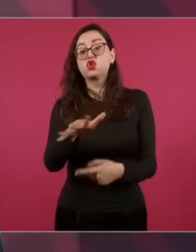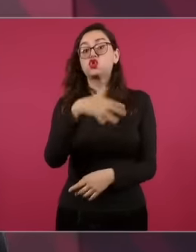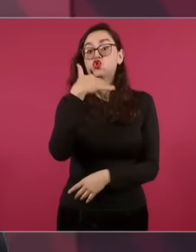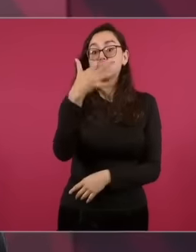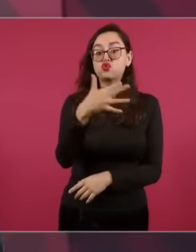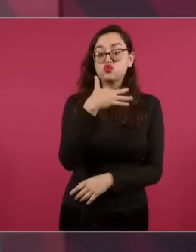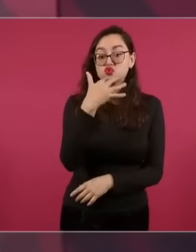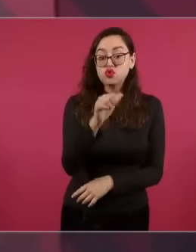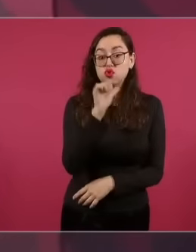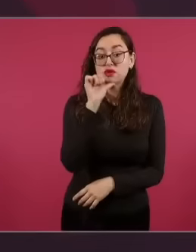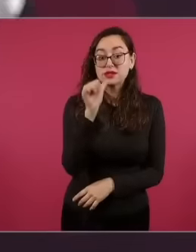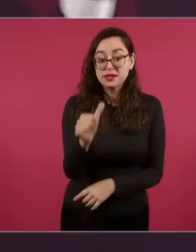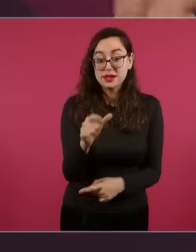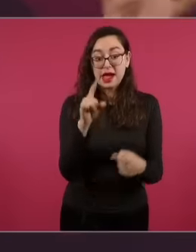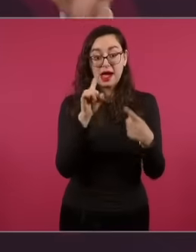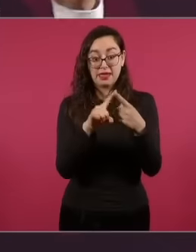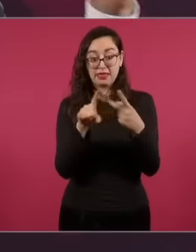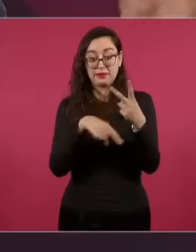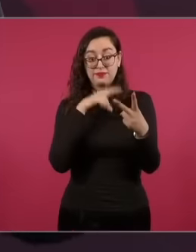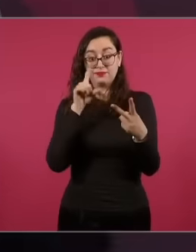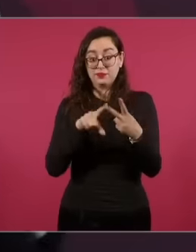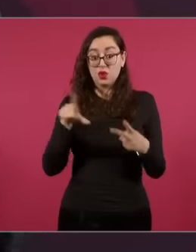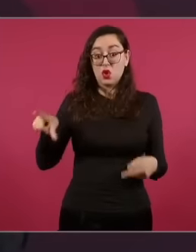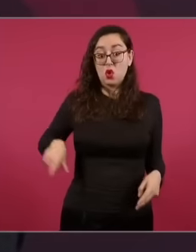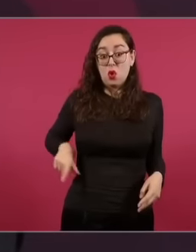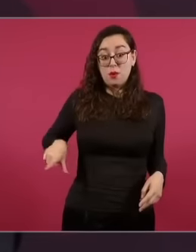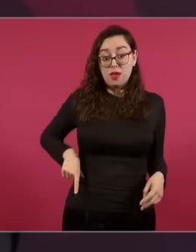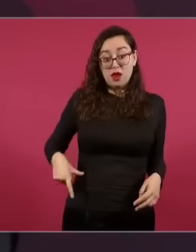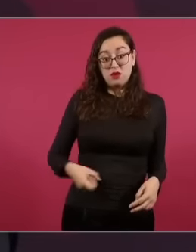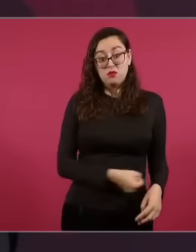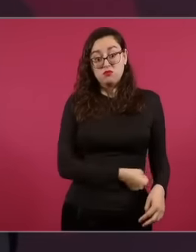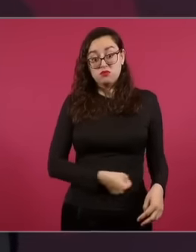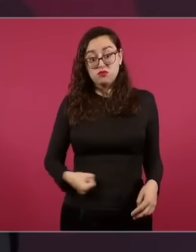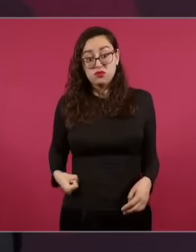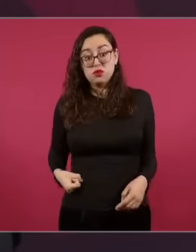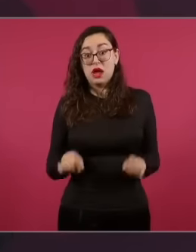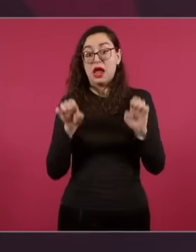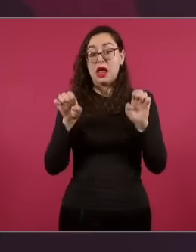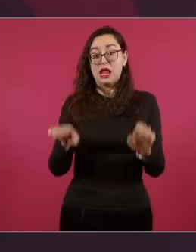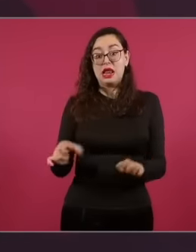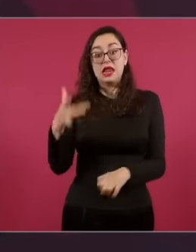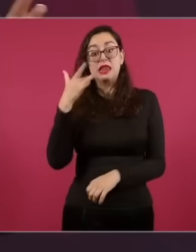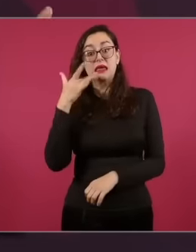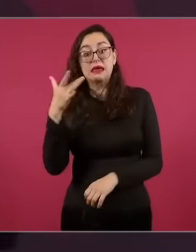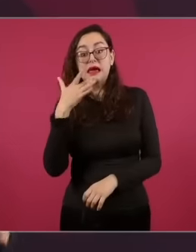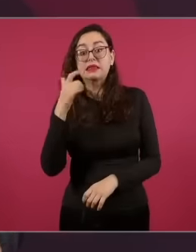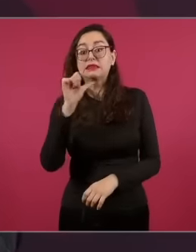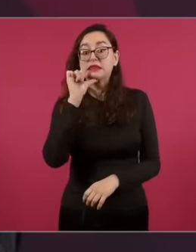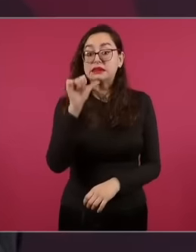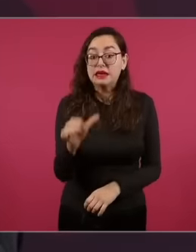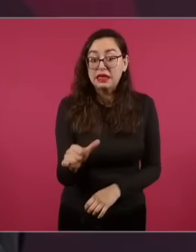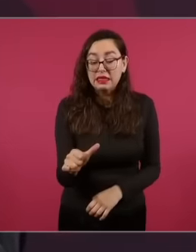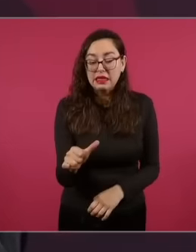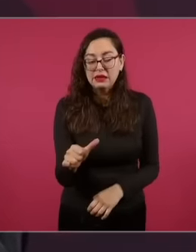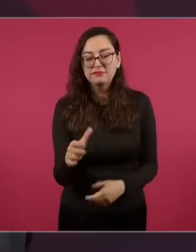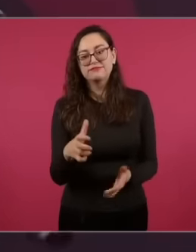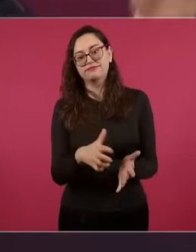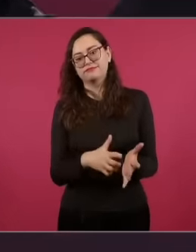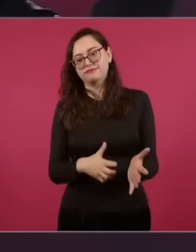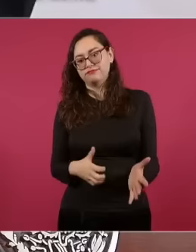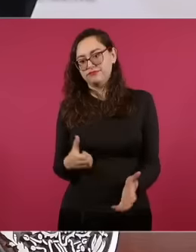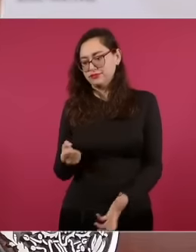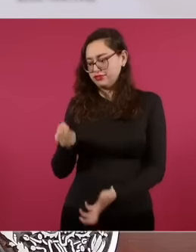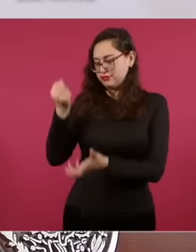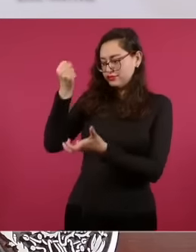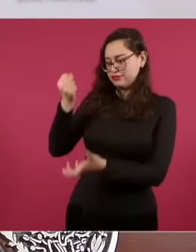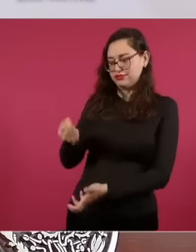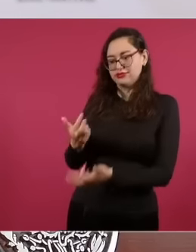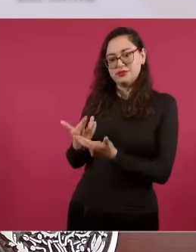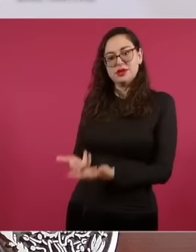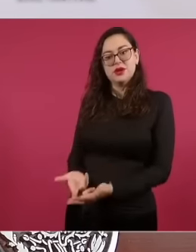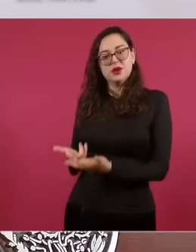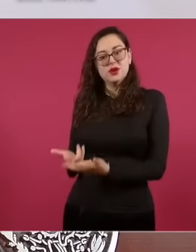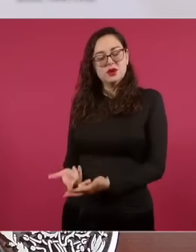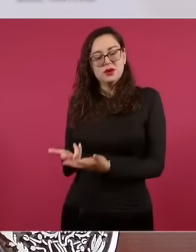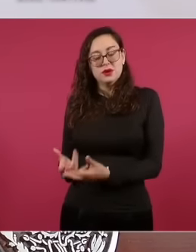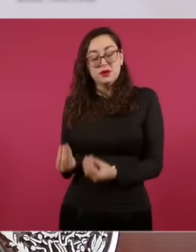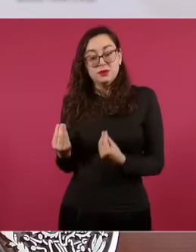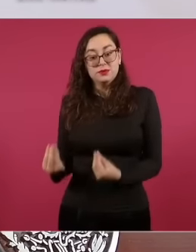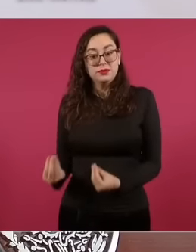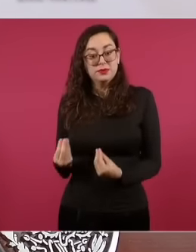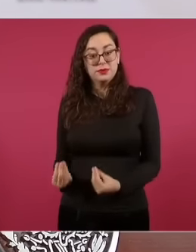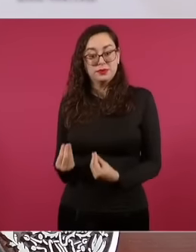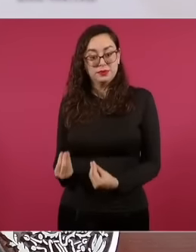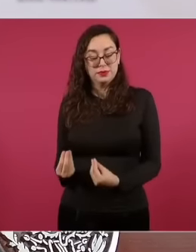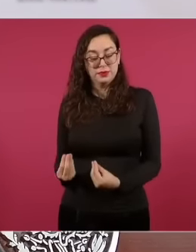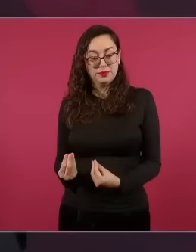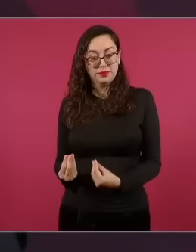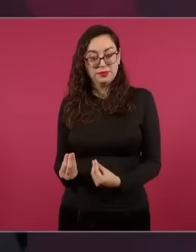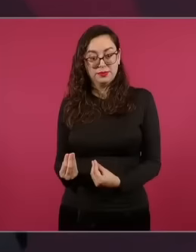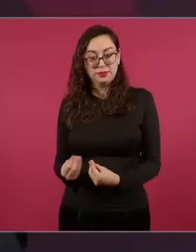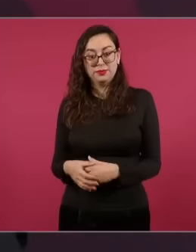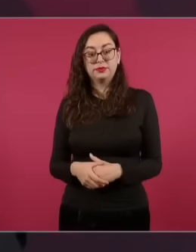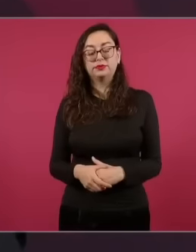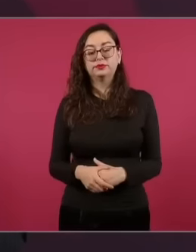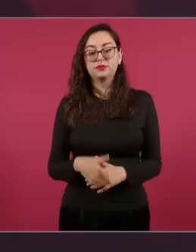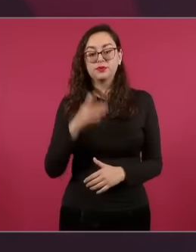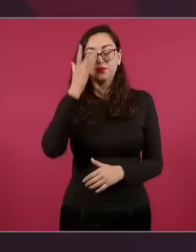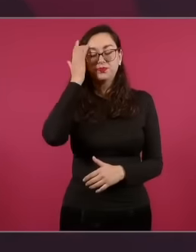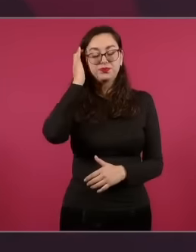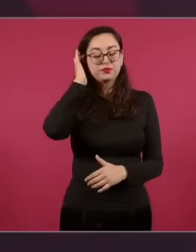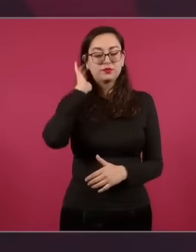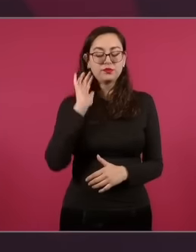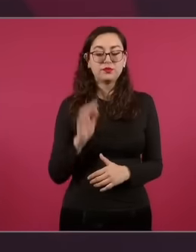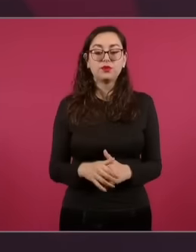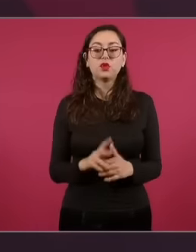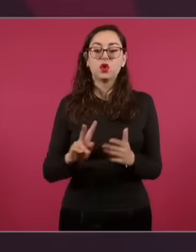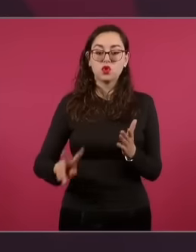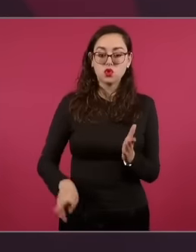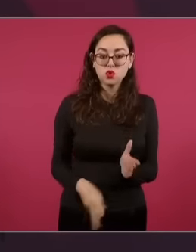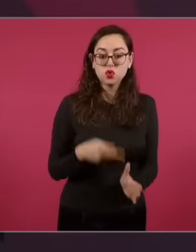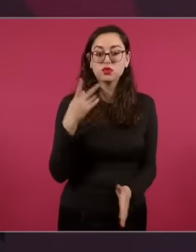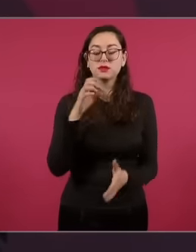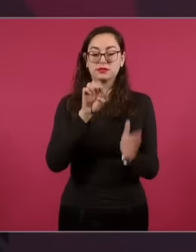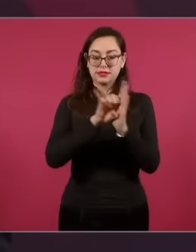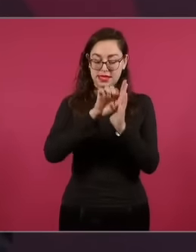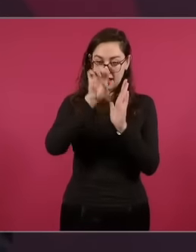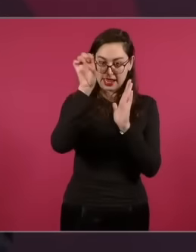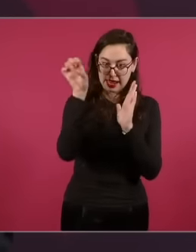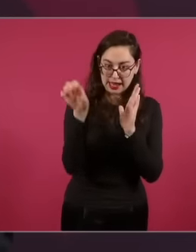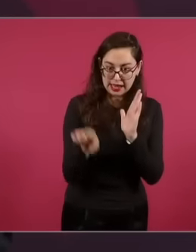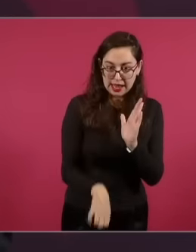that is, without luxuries in the government, a lot of savings are saved and I return to the example when we arrived,